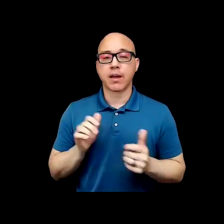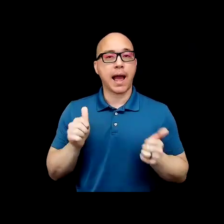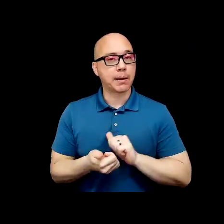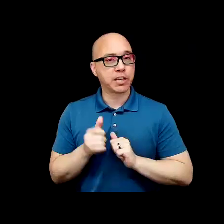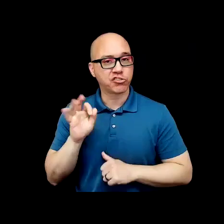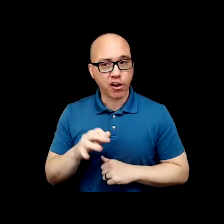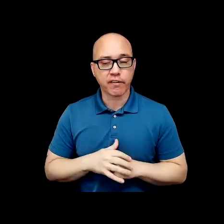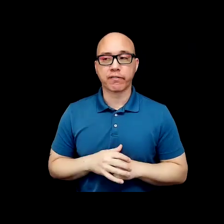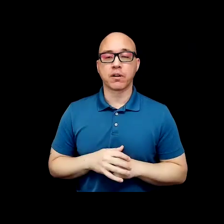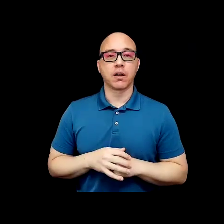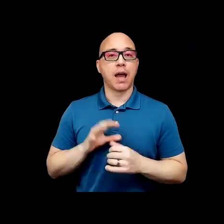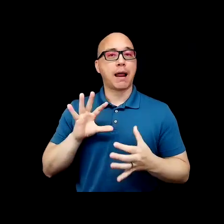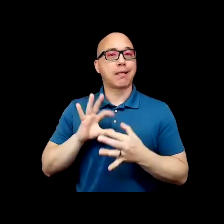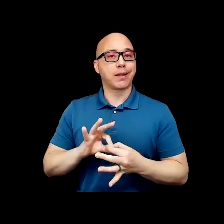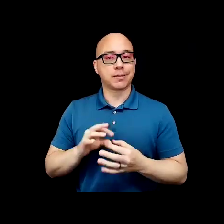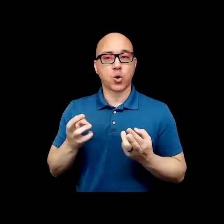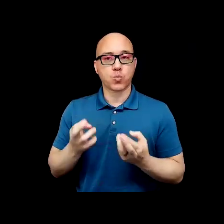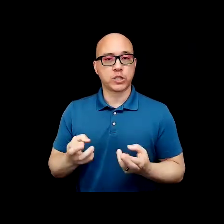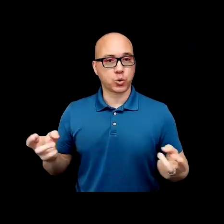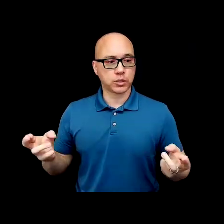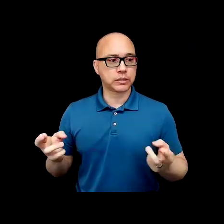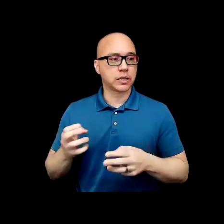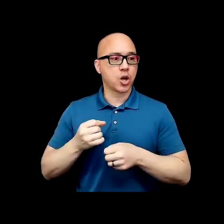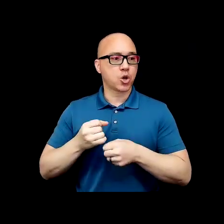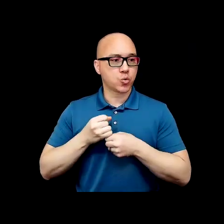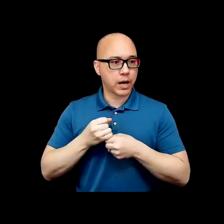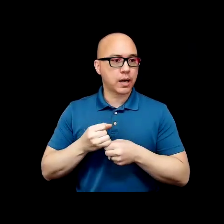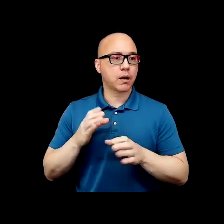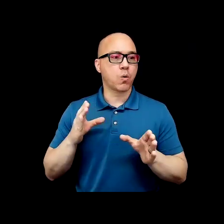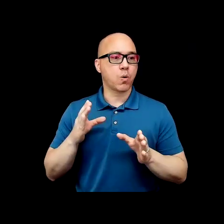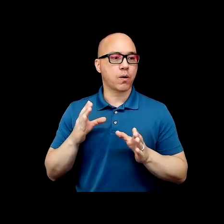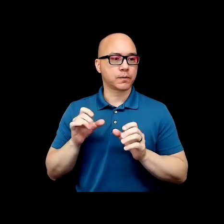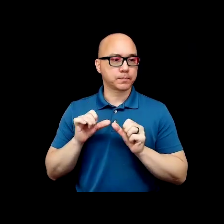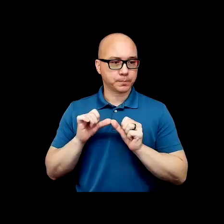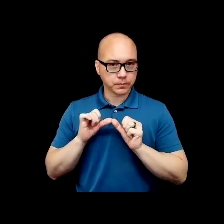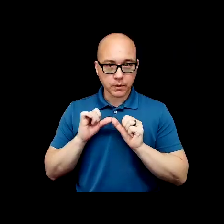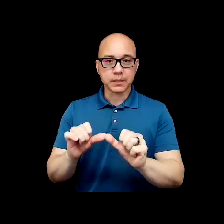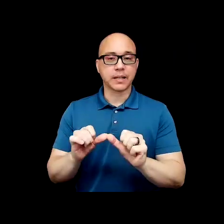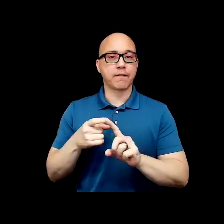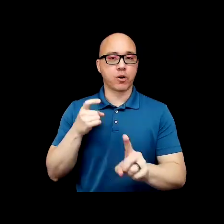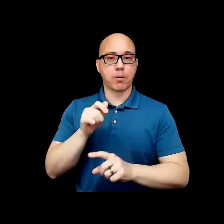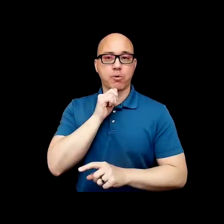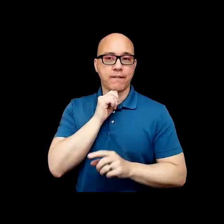and links to resources created and maintained by another public or private organization.